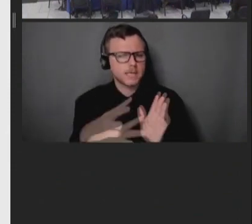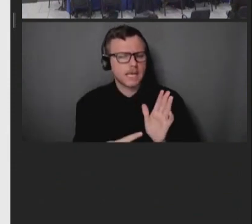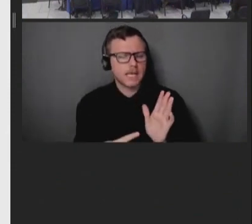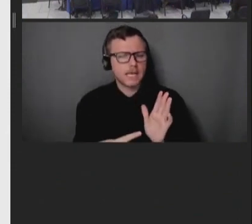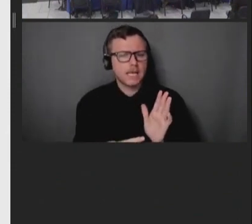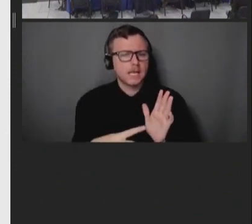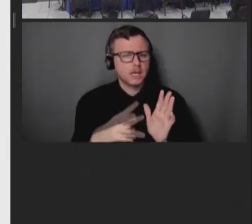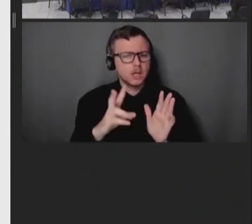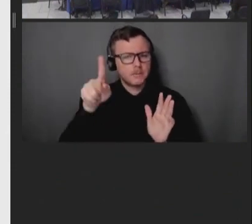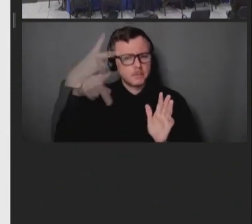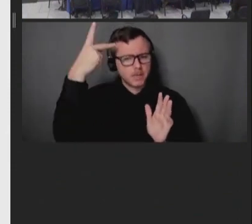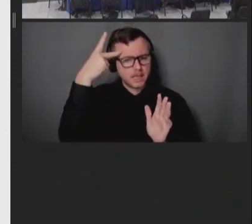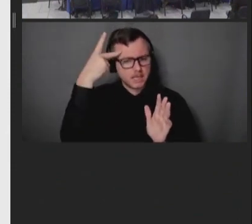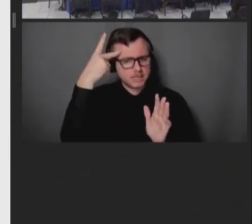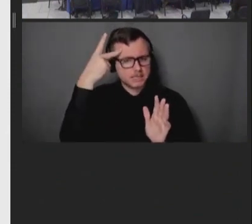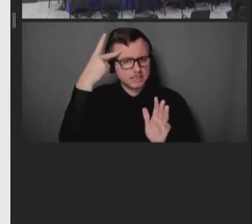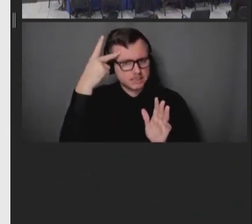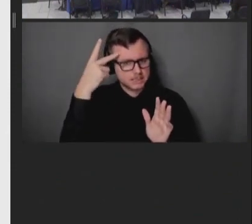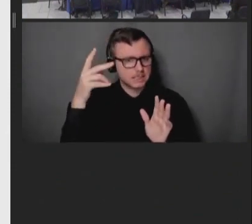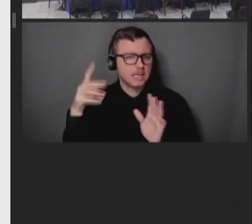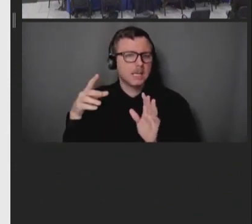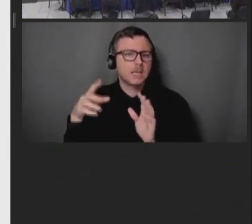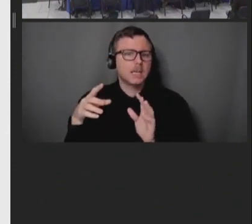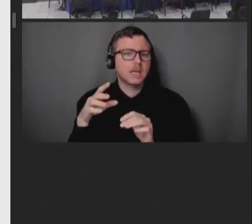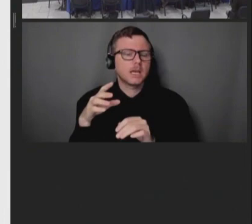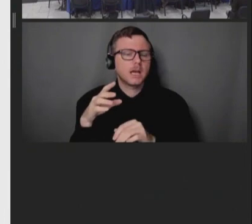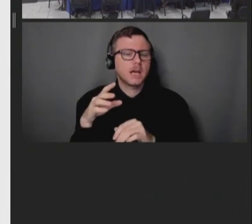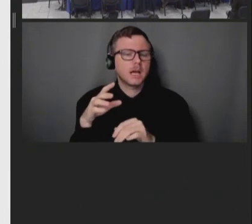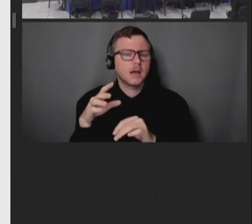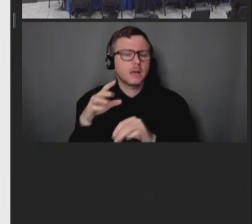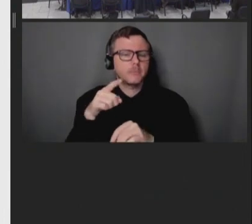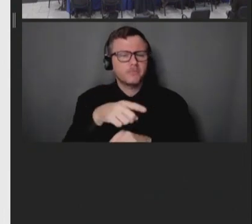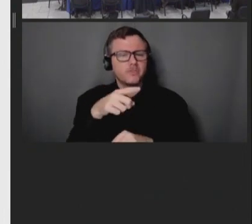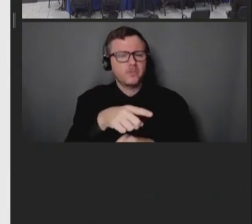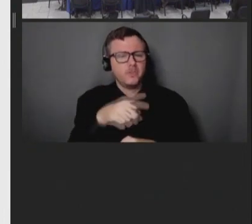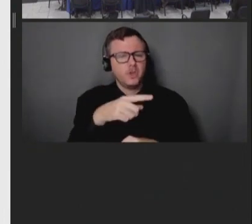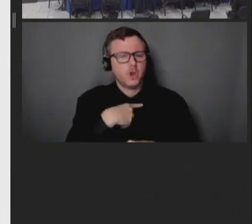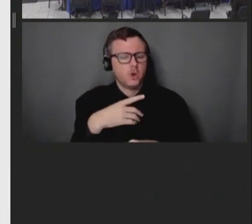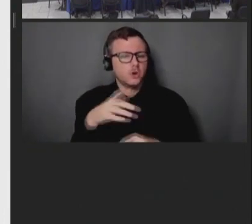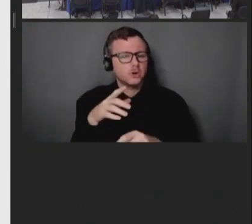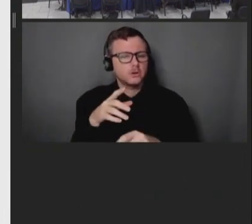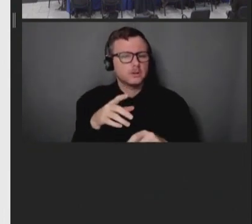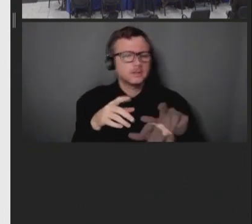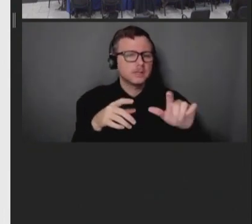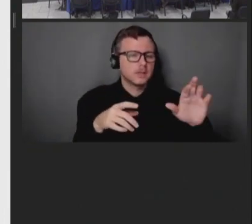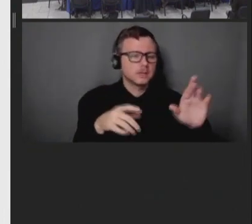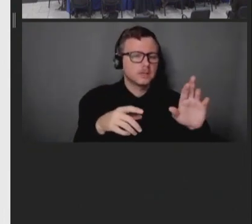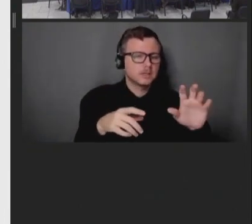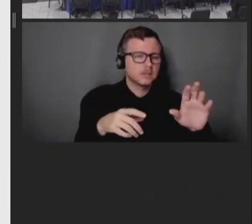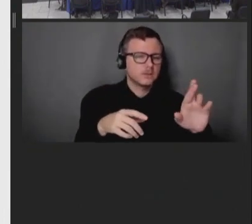the political affiliation of counties, and comparing rural and urban and the political